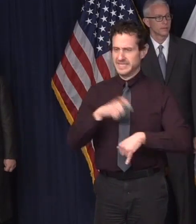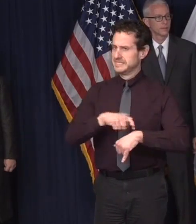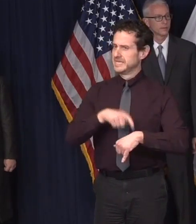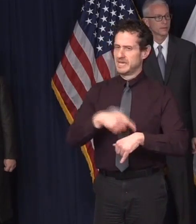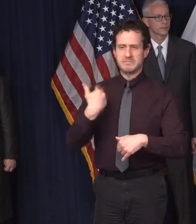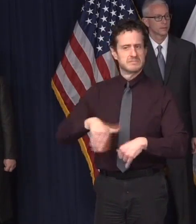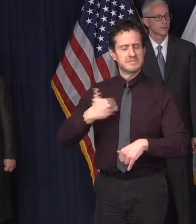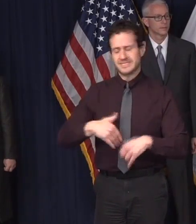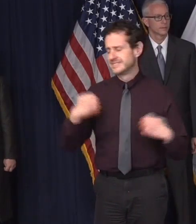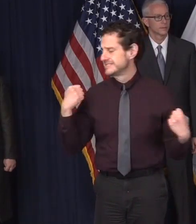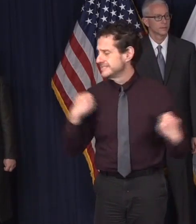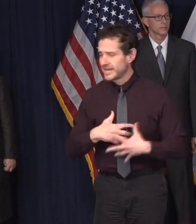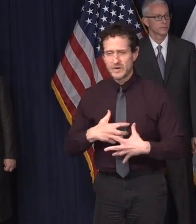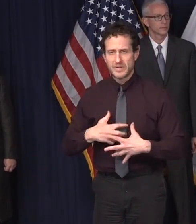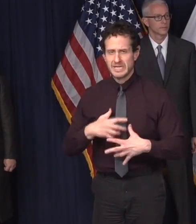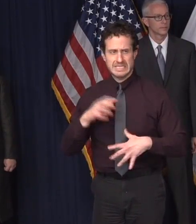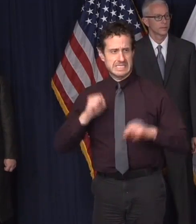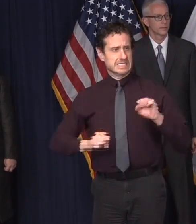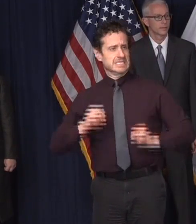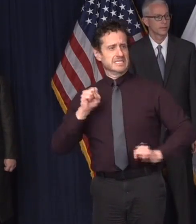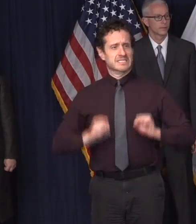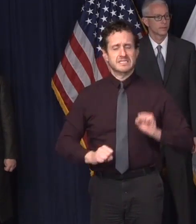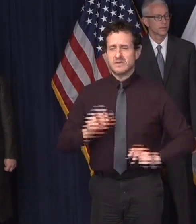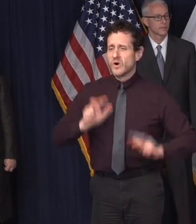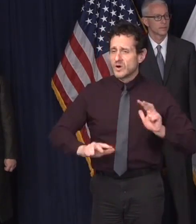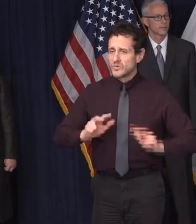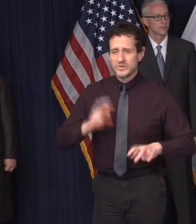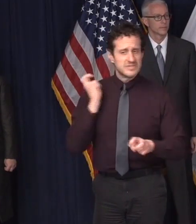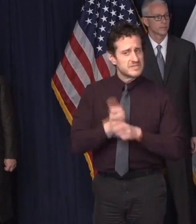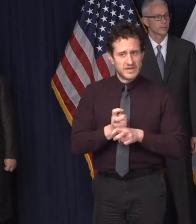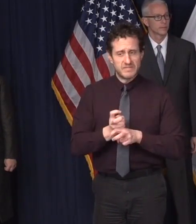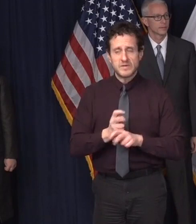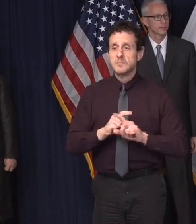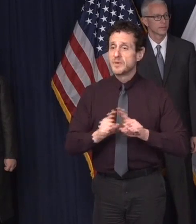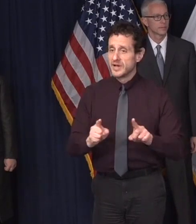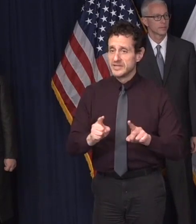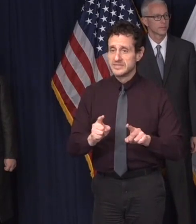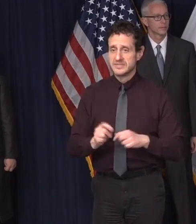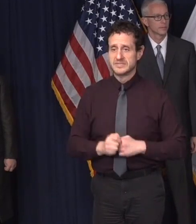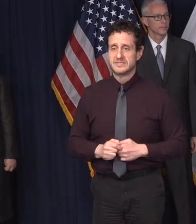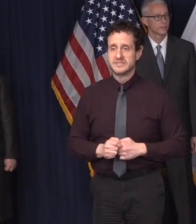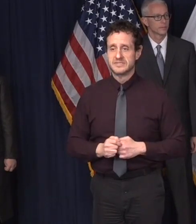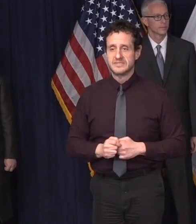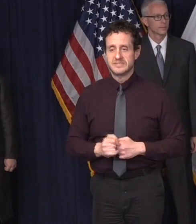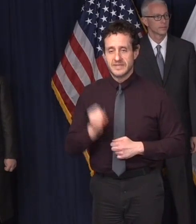ONCE YOU'RE READY, TAKE A LOOK AROUND. TAKE IN THE INCREDIBLE UNIQUE